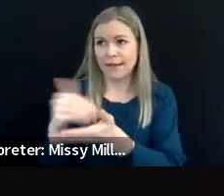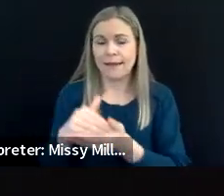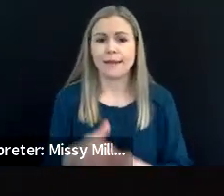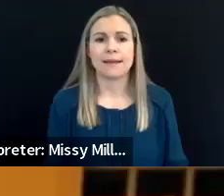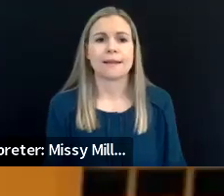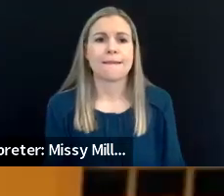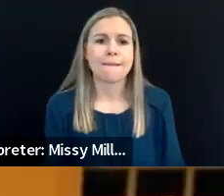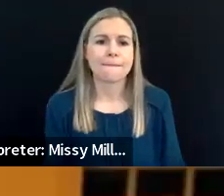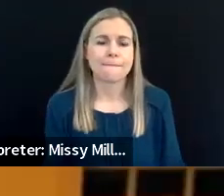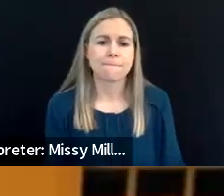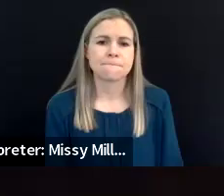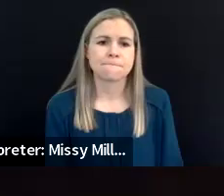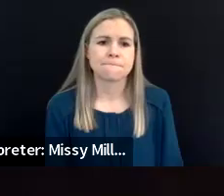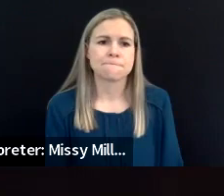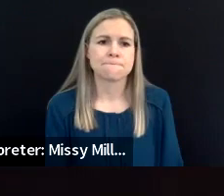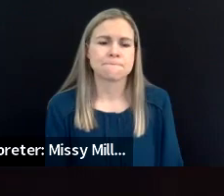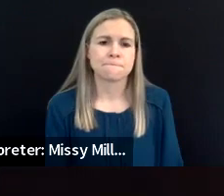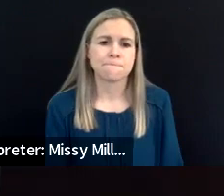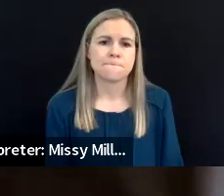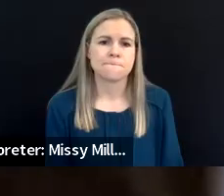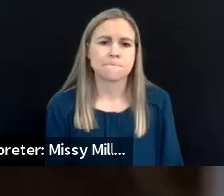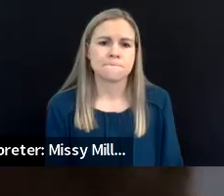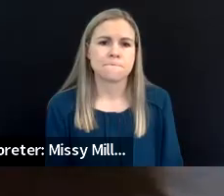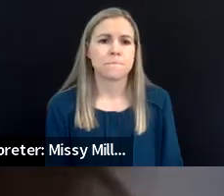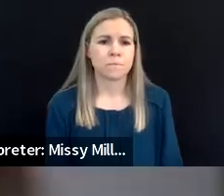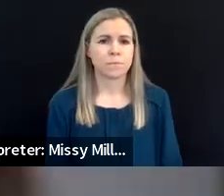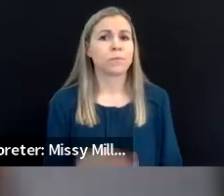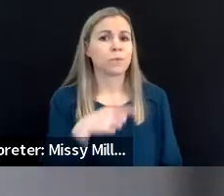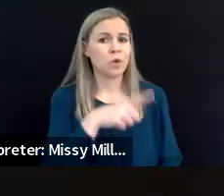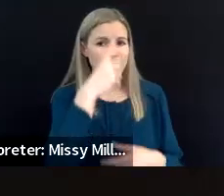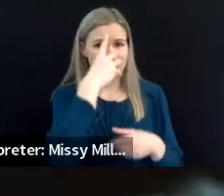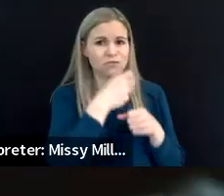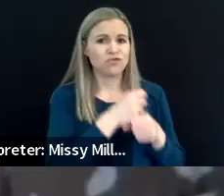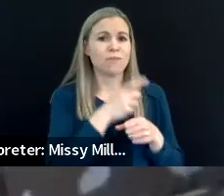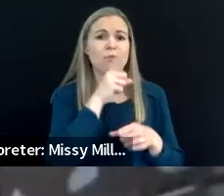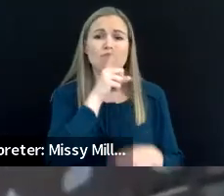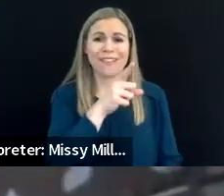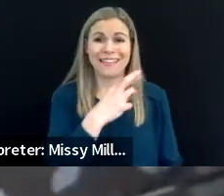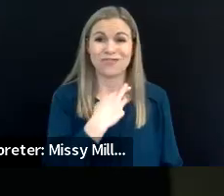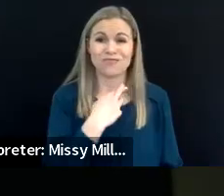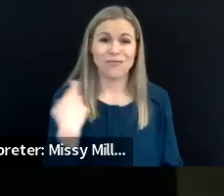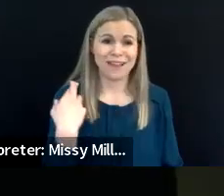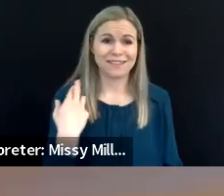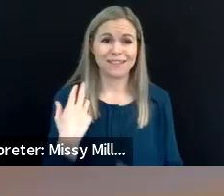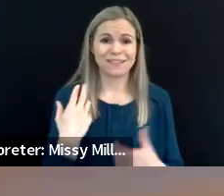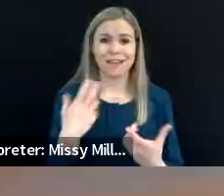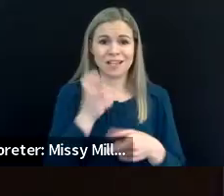It's really hard to understand why I would ever want to get back on a board after what